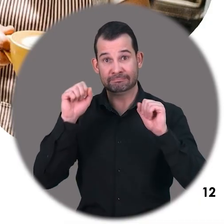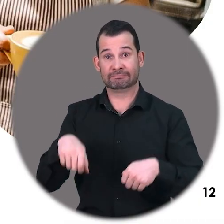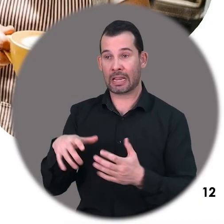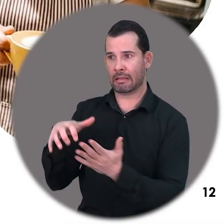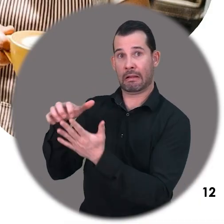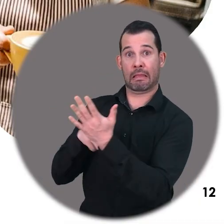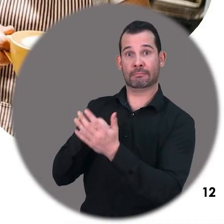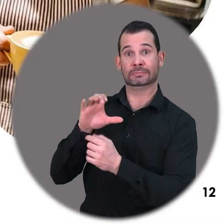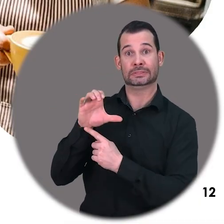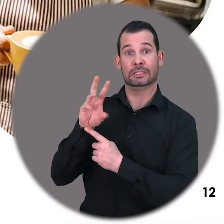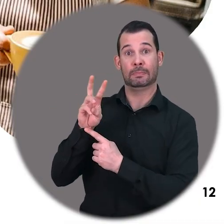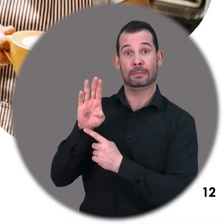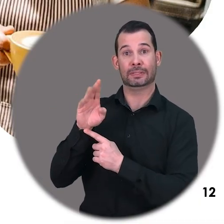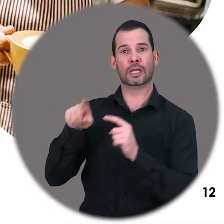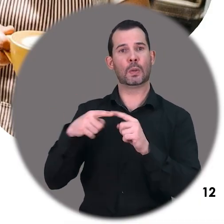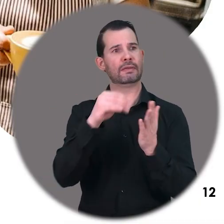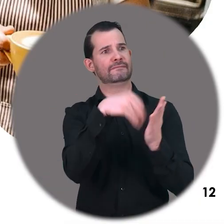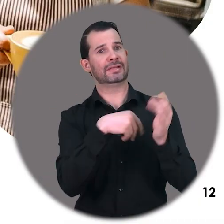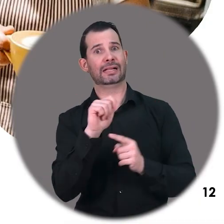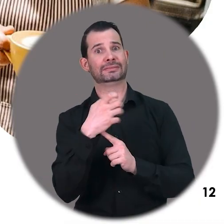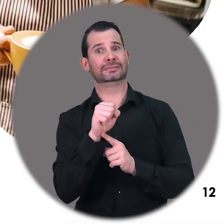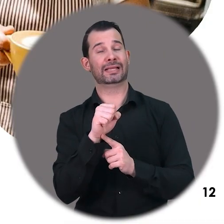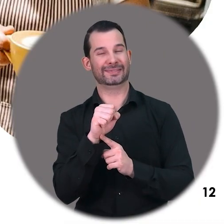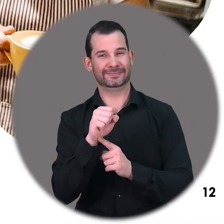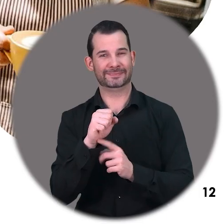You can claim the CWB when you file your taxes.